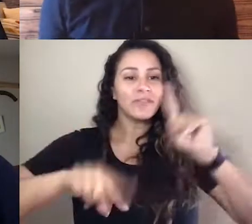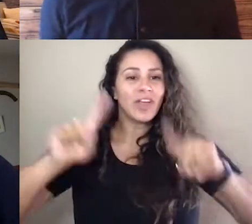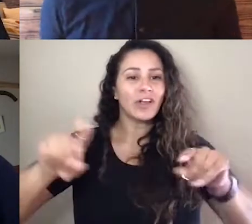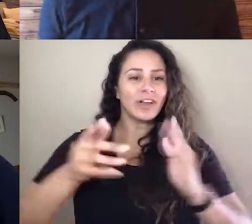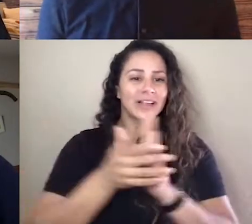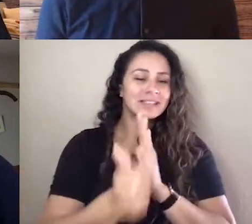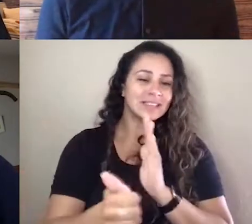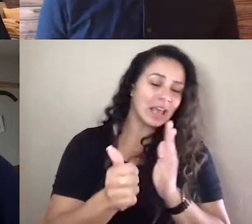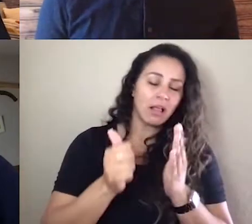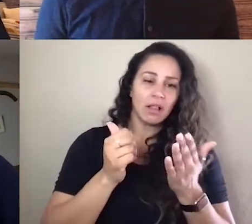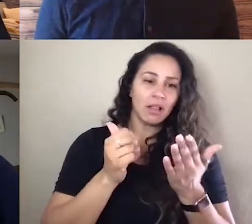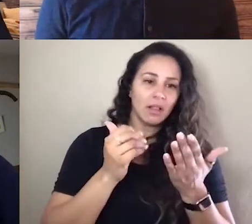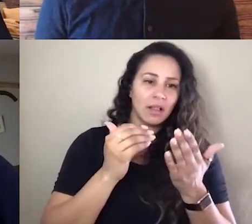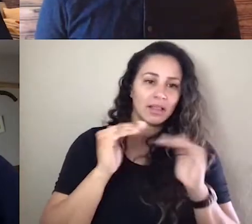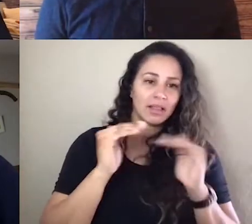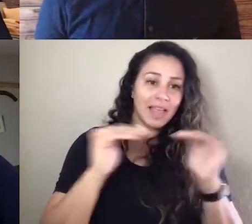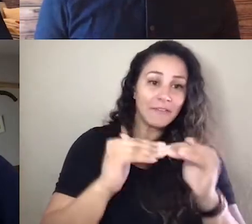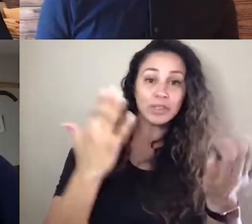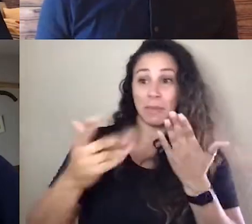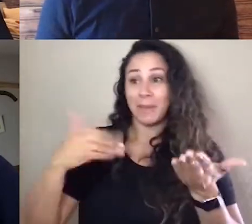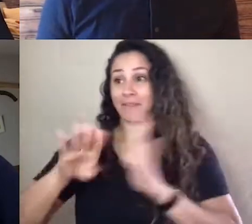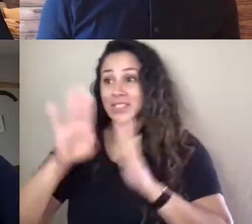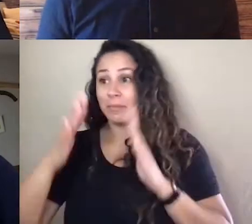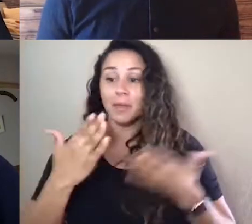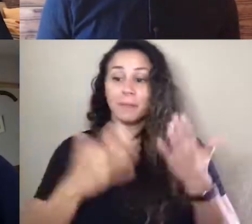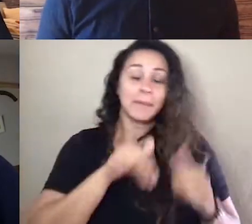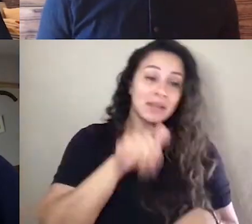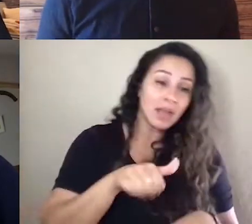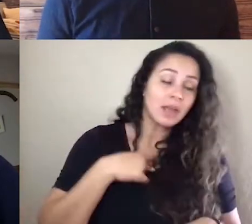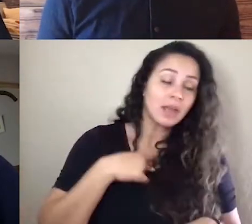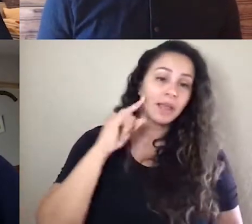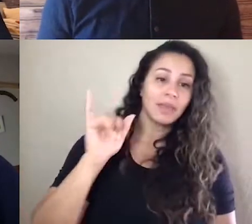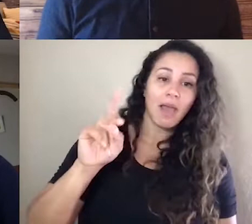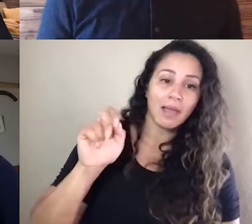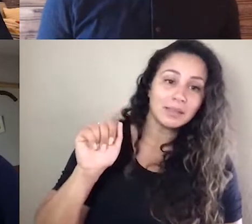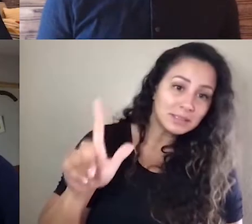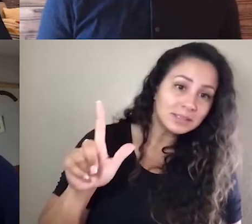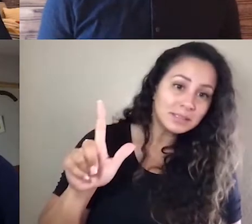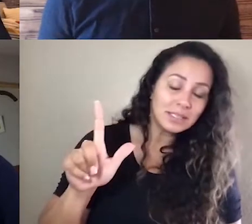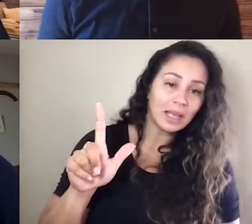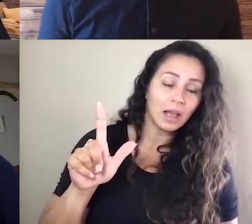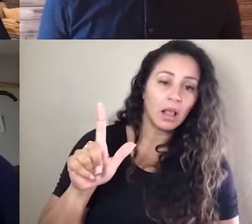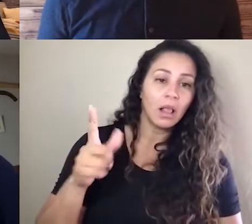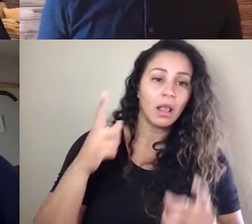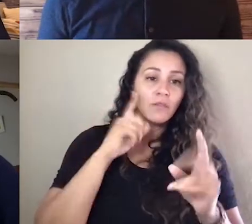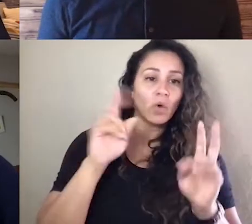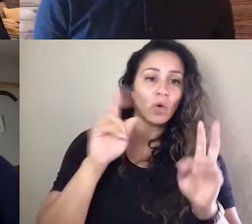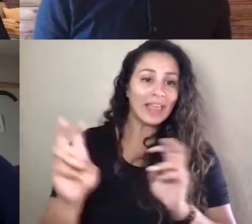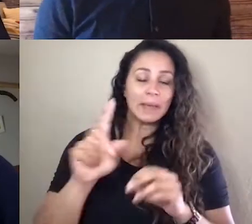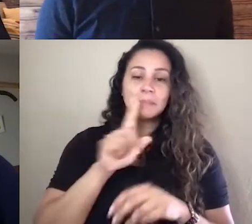COULD HAVE A DEVELOPER AND MAYBE NOT. AND THE IDEAL STATE WITH THEMES AS DEVELOPER YOU CAN